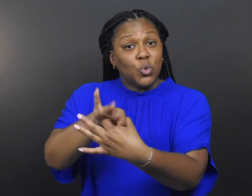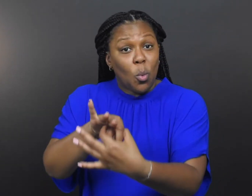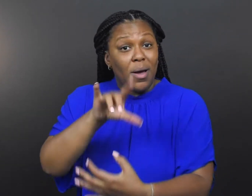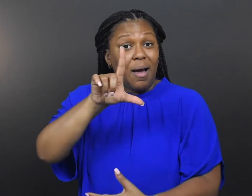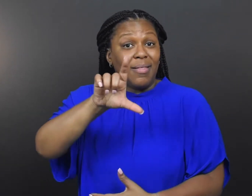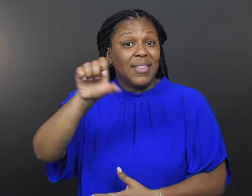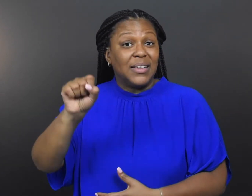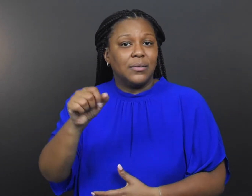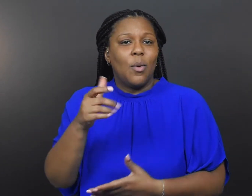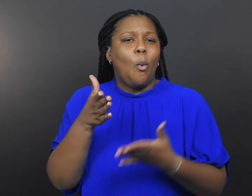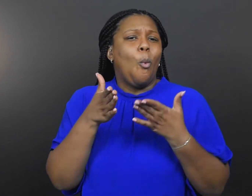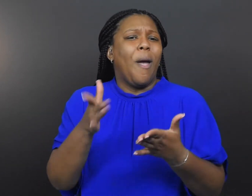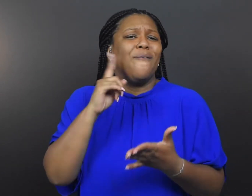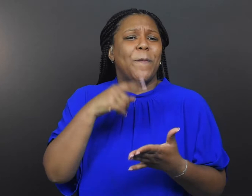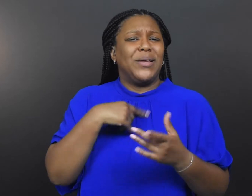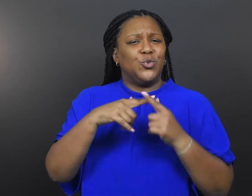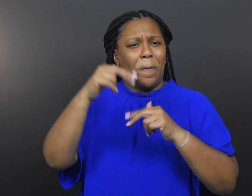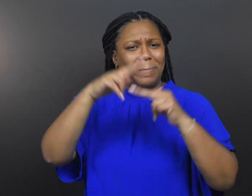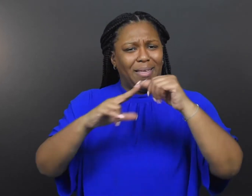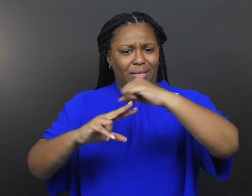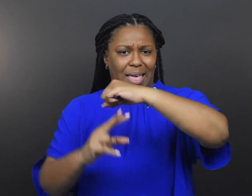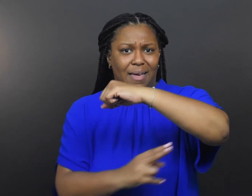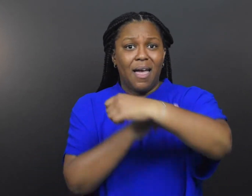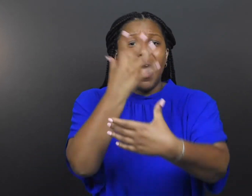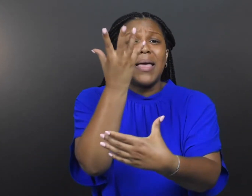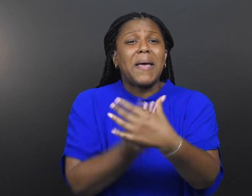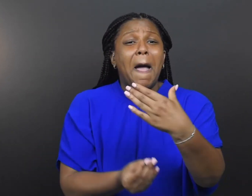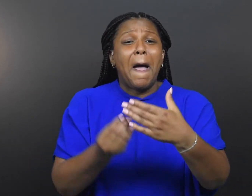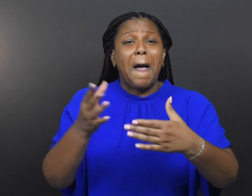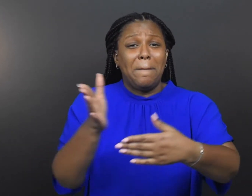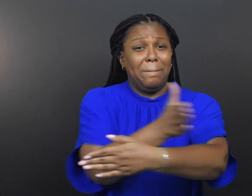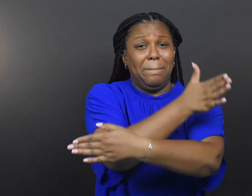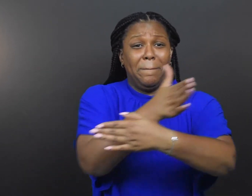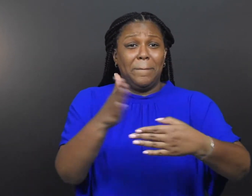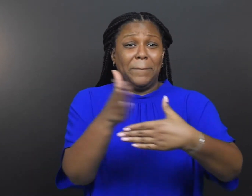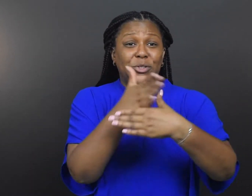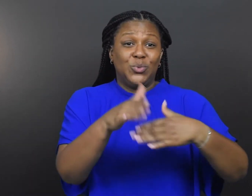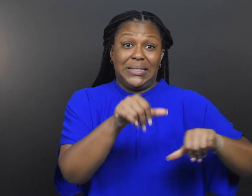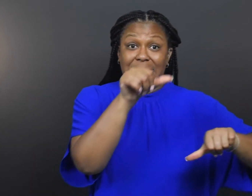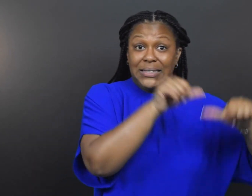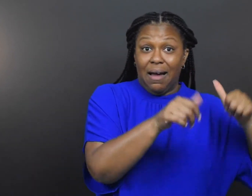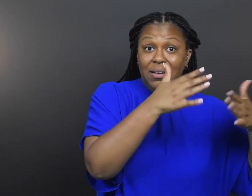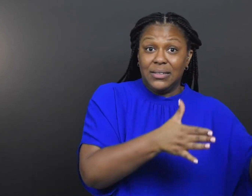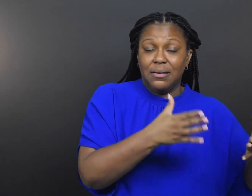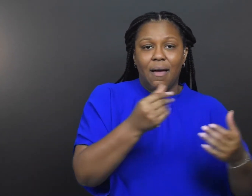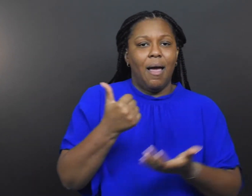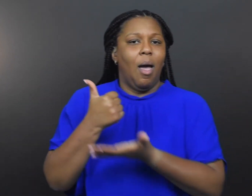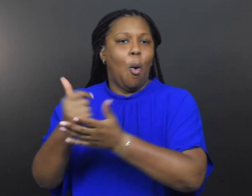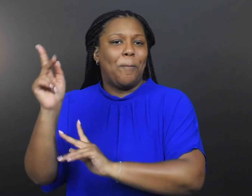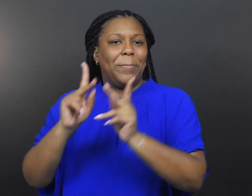“Joining LLS was the way I could bridge that gap between being a scientist and helping people more immediately.”